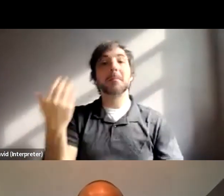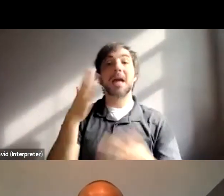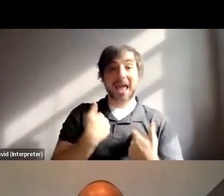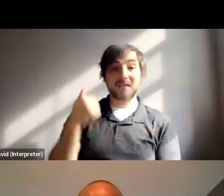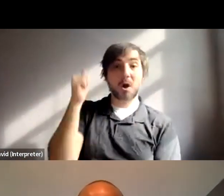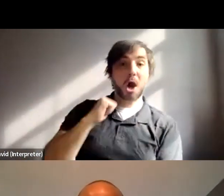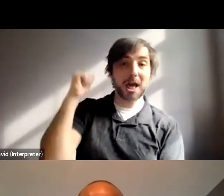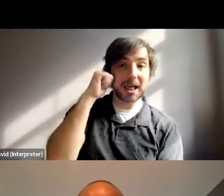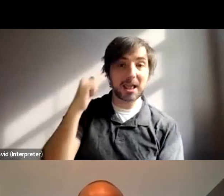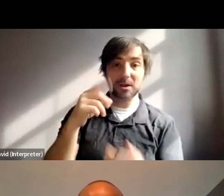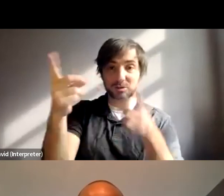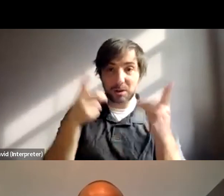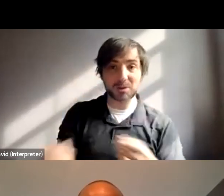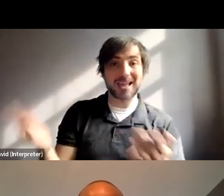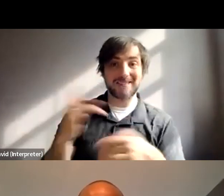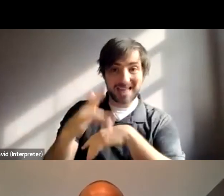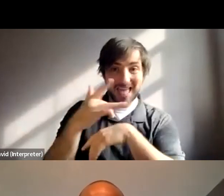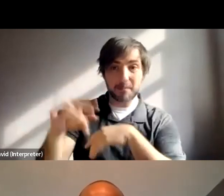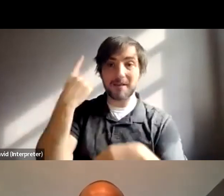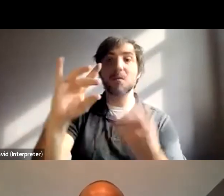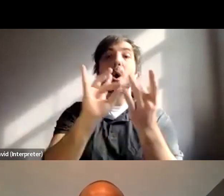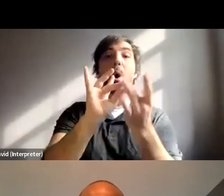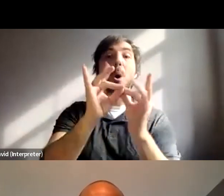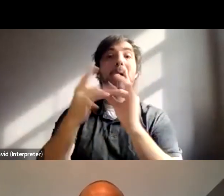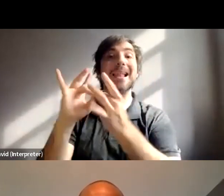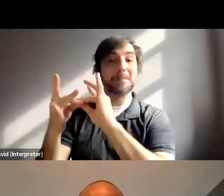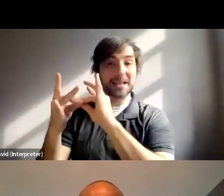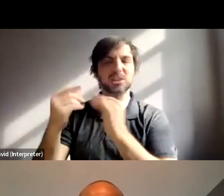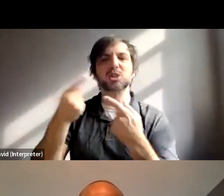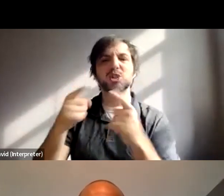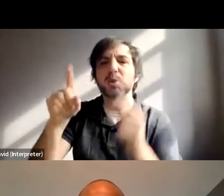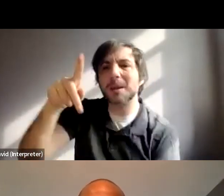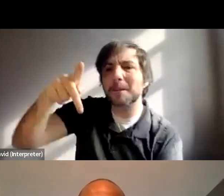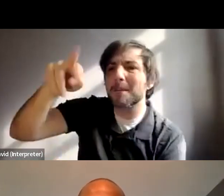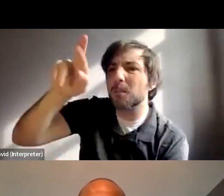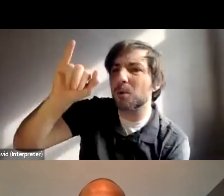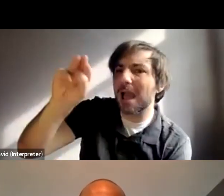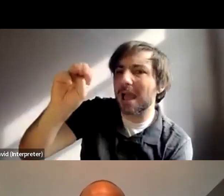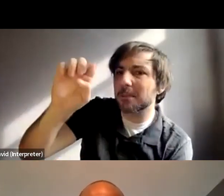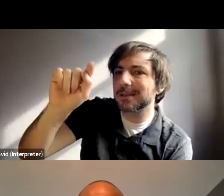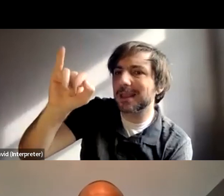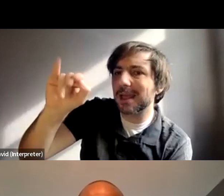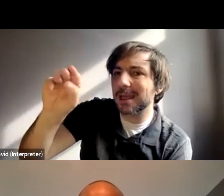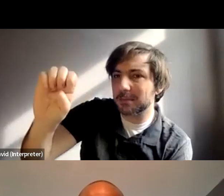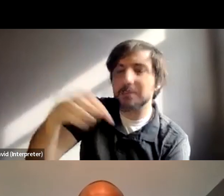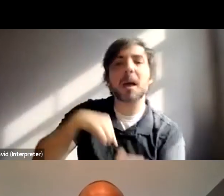for the Olympics during prime time. We have posted info, and we'll post it again